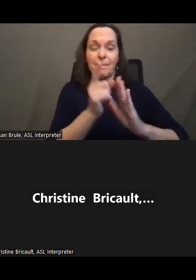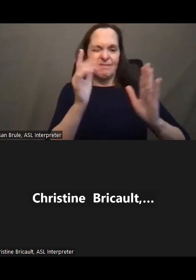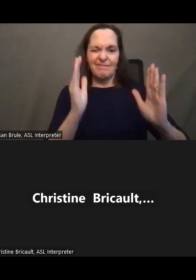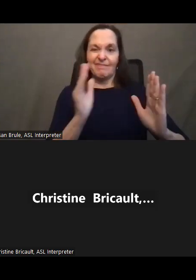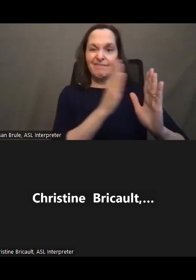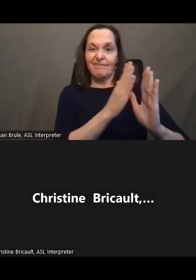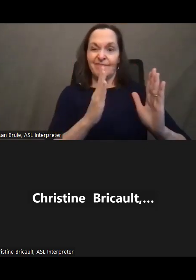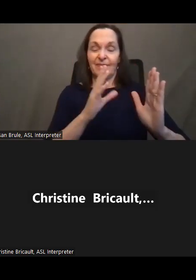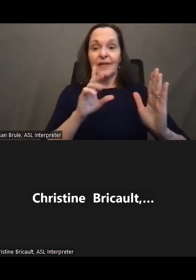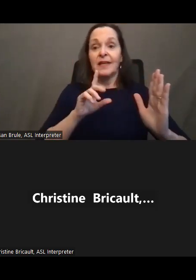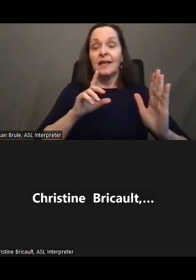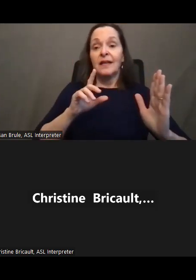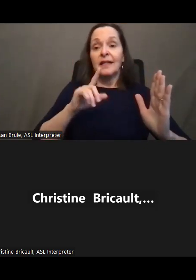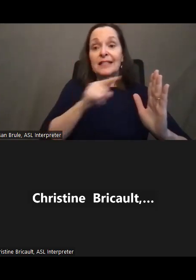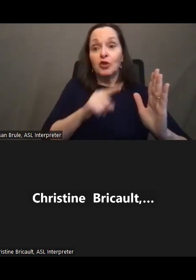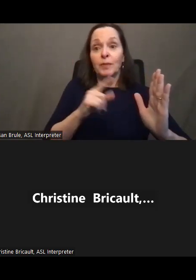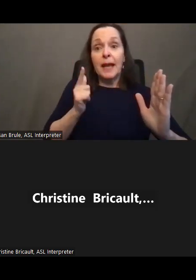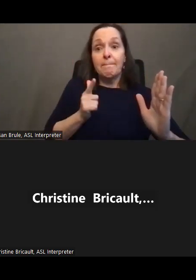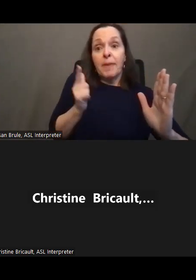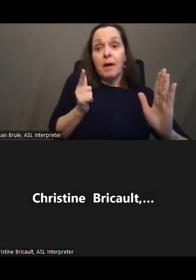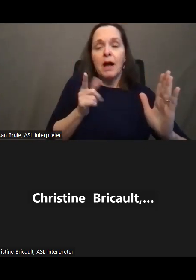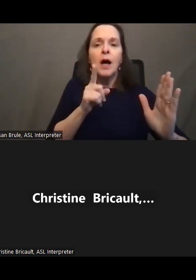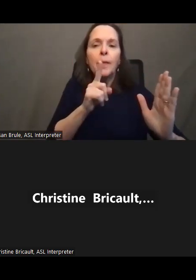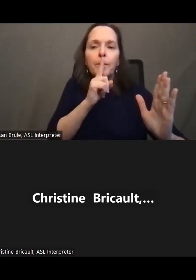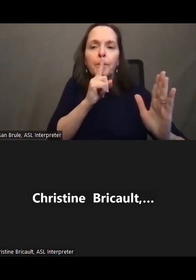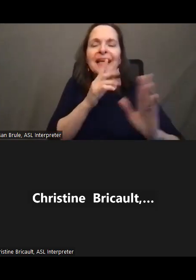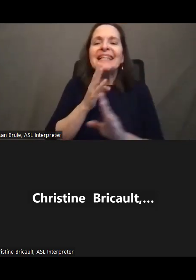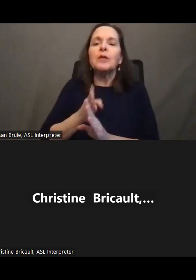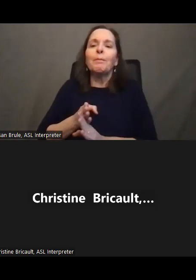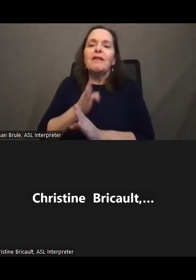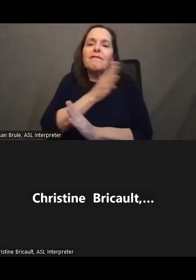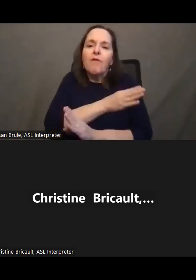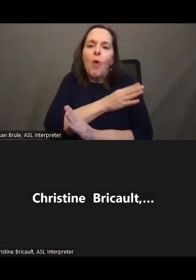It also applies to all of the benefits of employment.